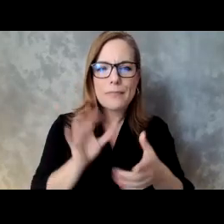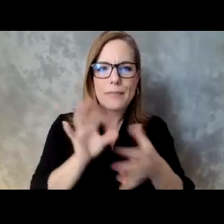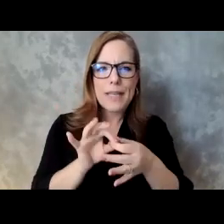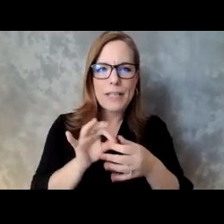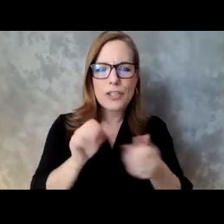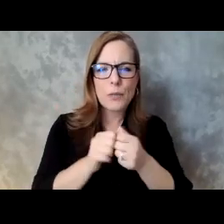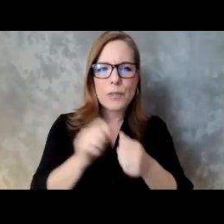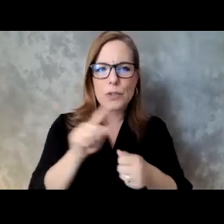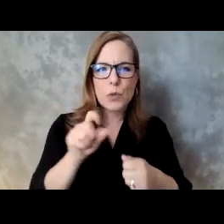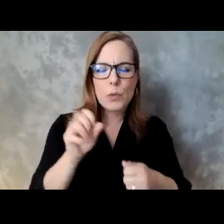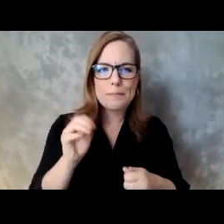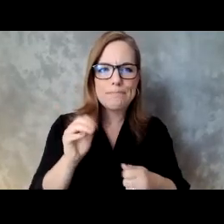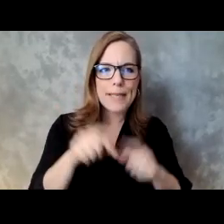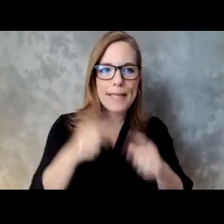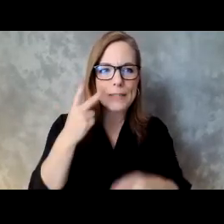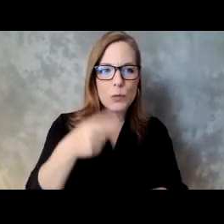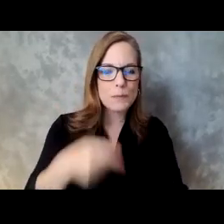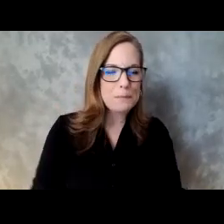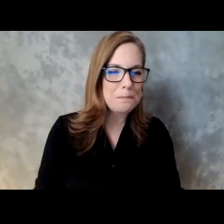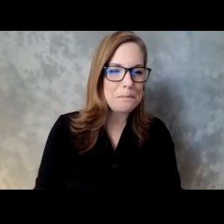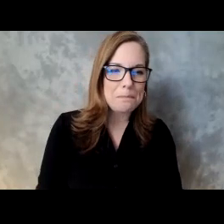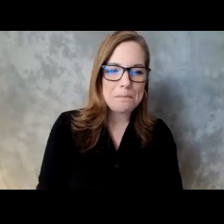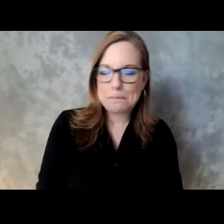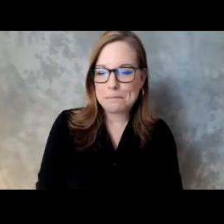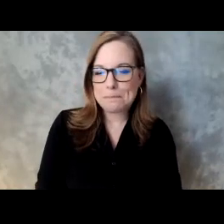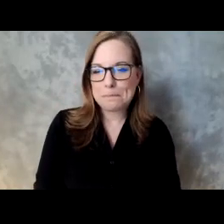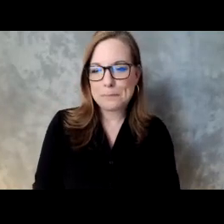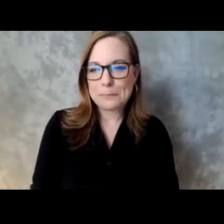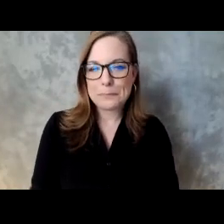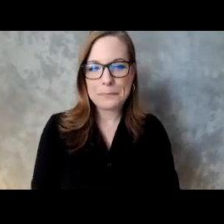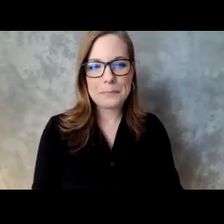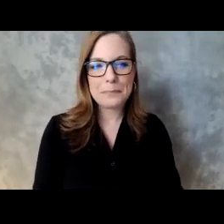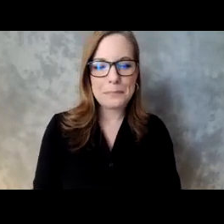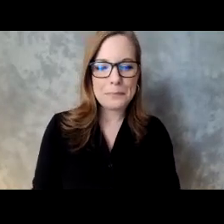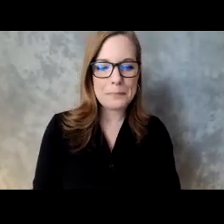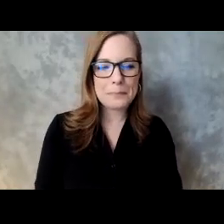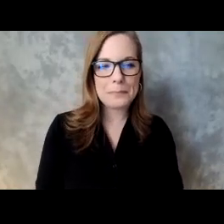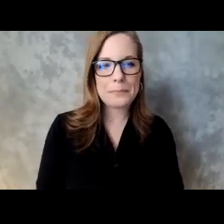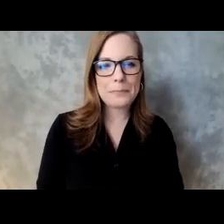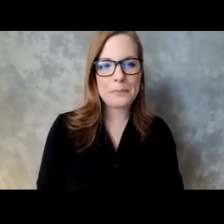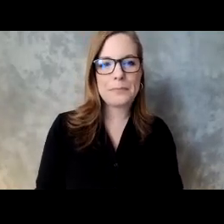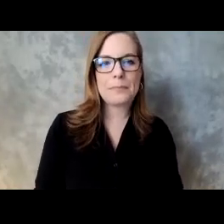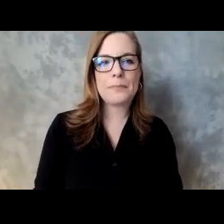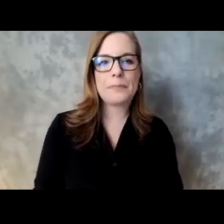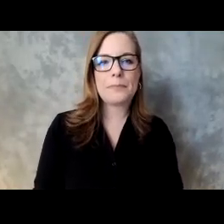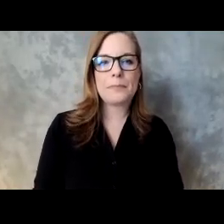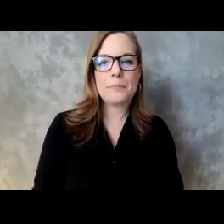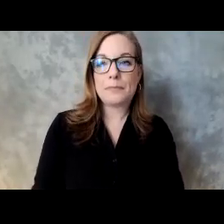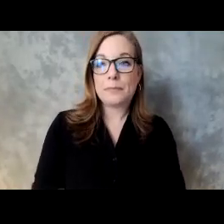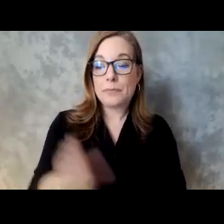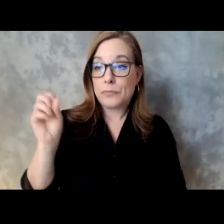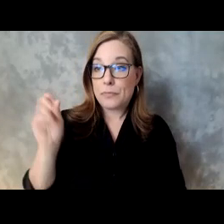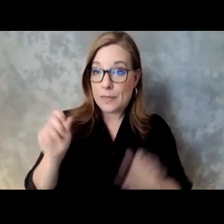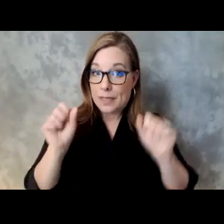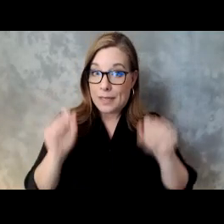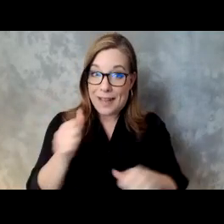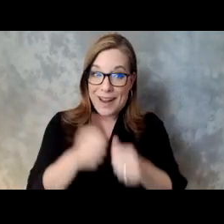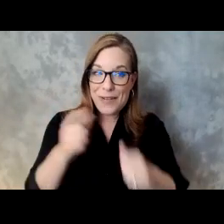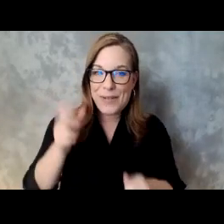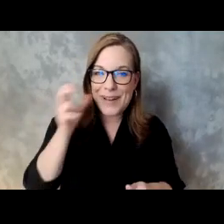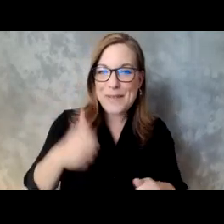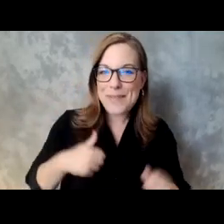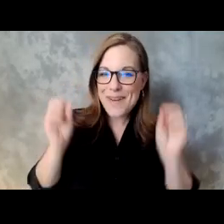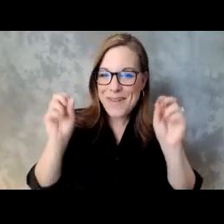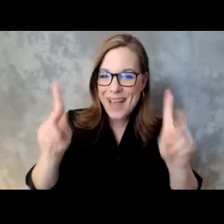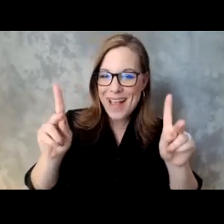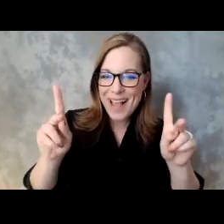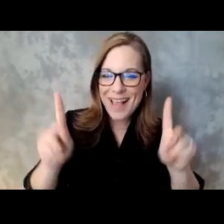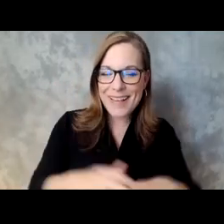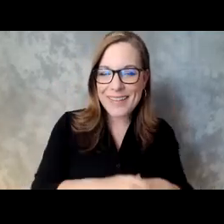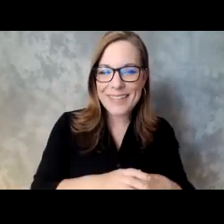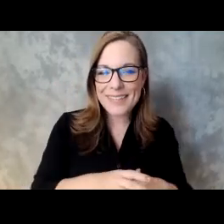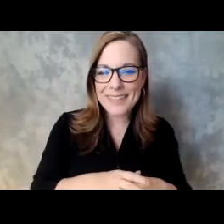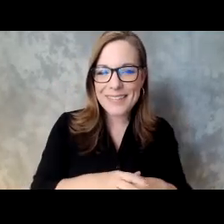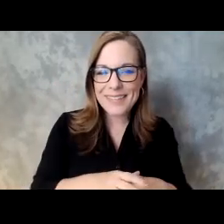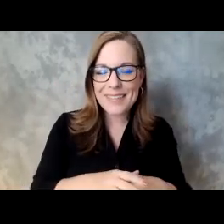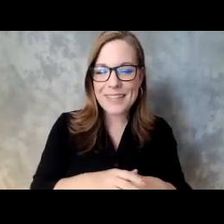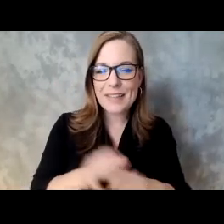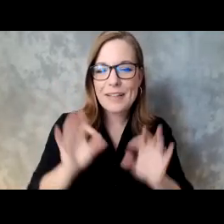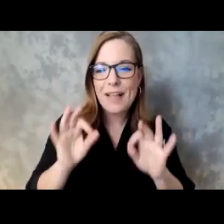Virginia Early: All right can everyone hear me okay? Okay so thank you so much Steve.